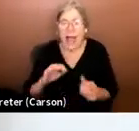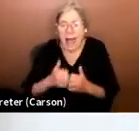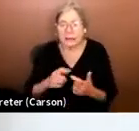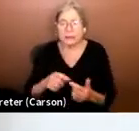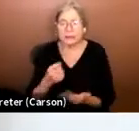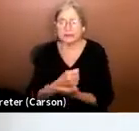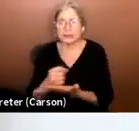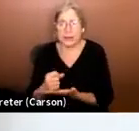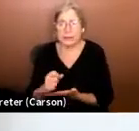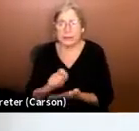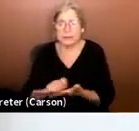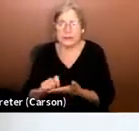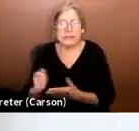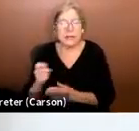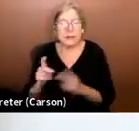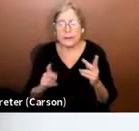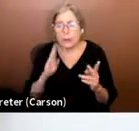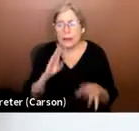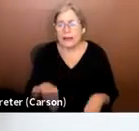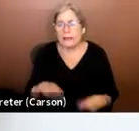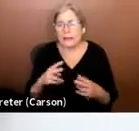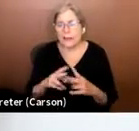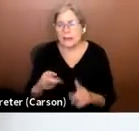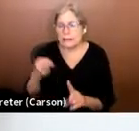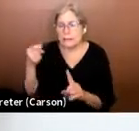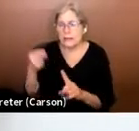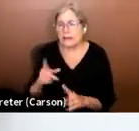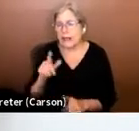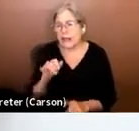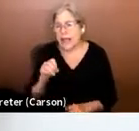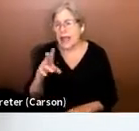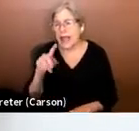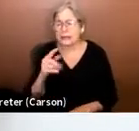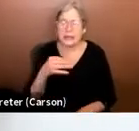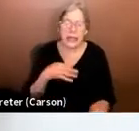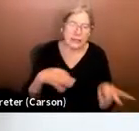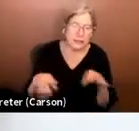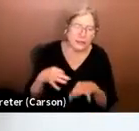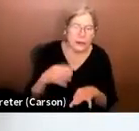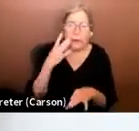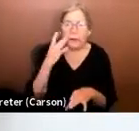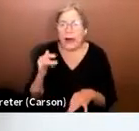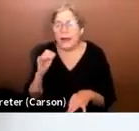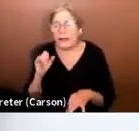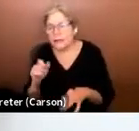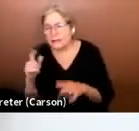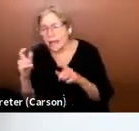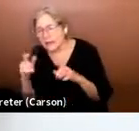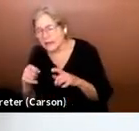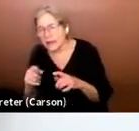are going to give you very specific layouts and explanations of why this panel is here. While other